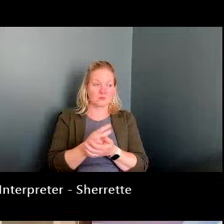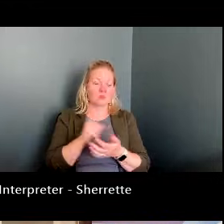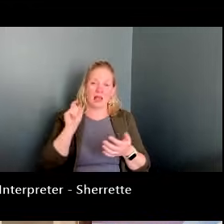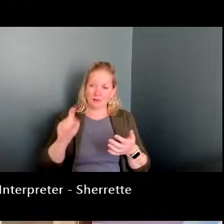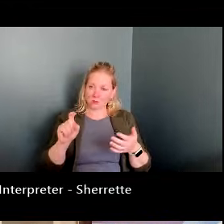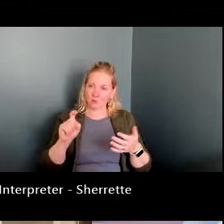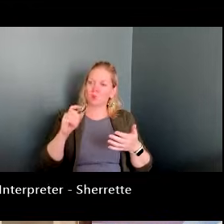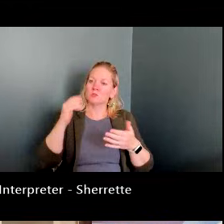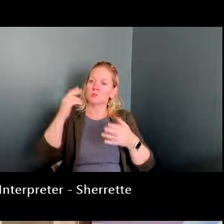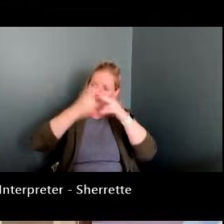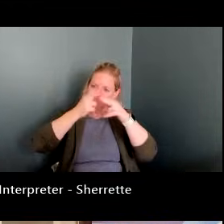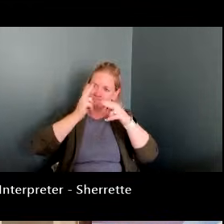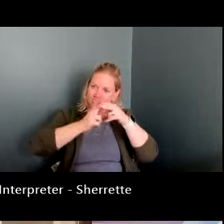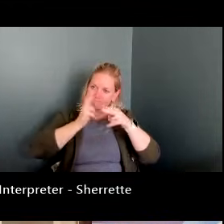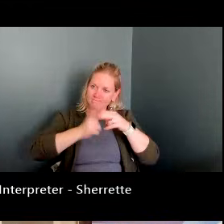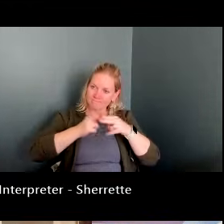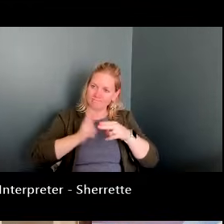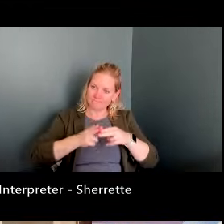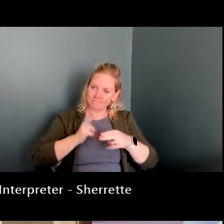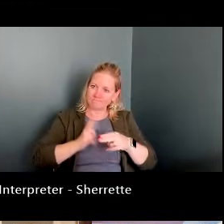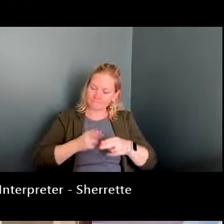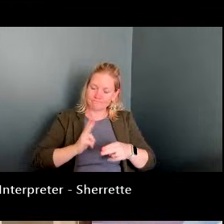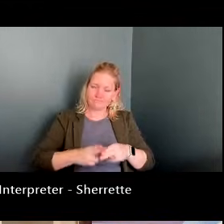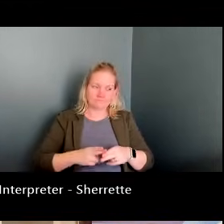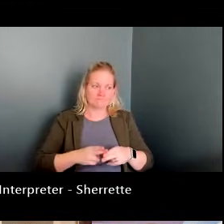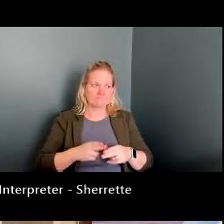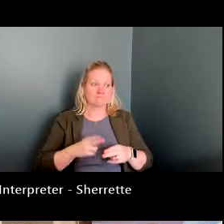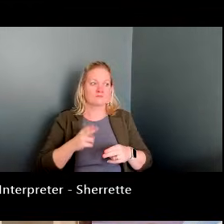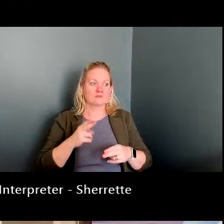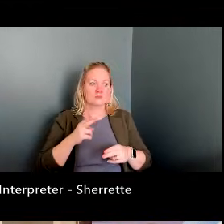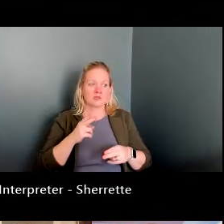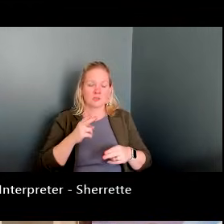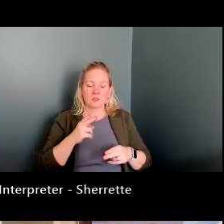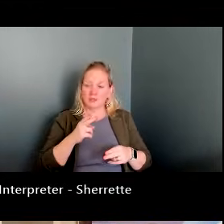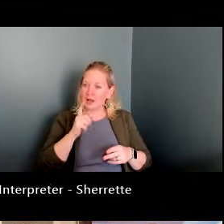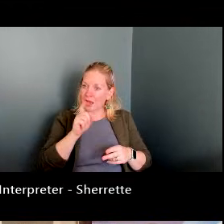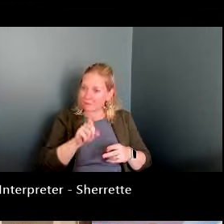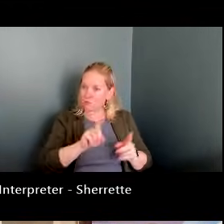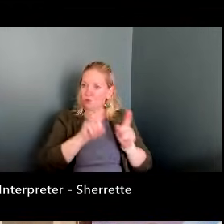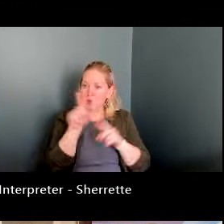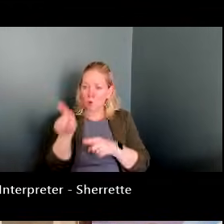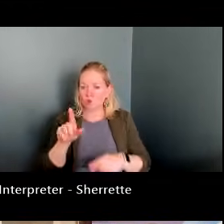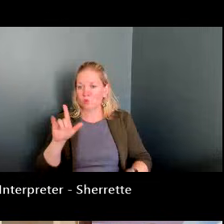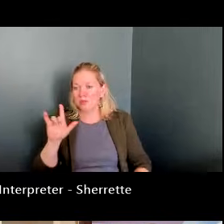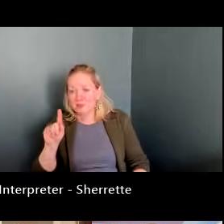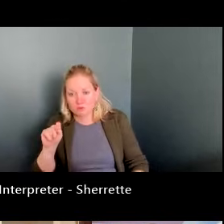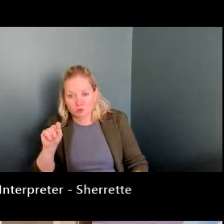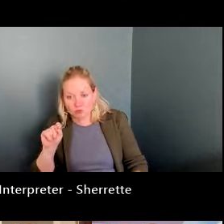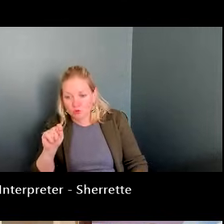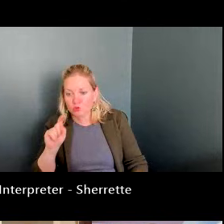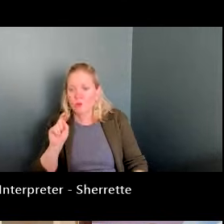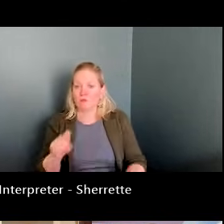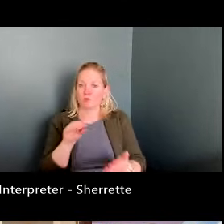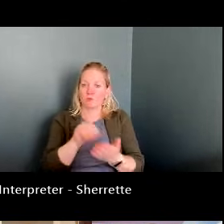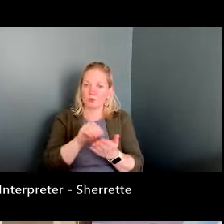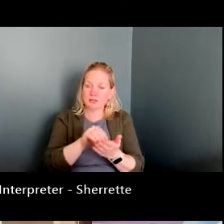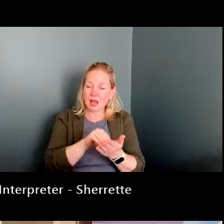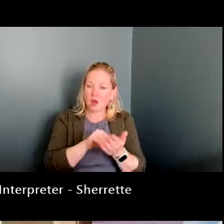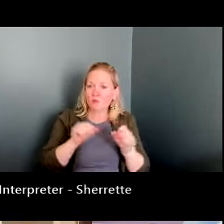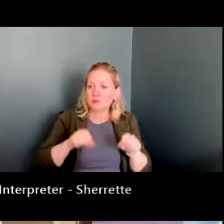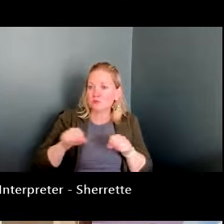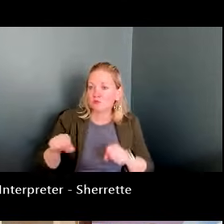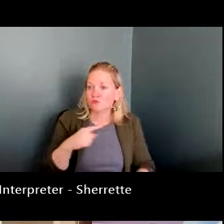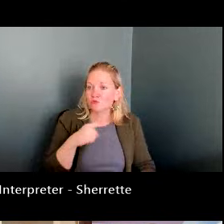writing, "Go to the literature. Write down the potential risks. Write down who we will